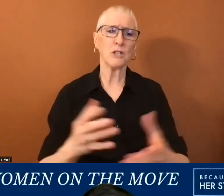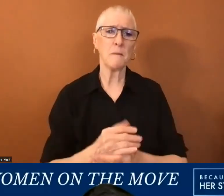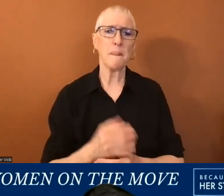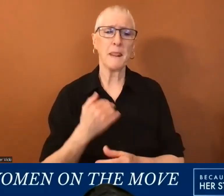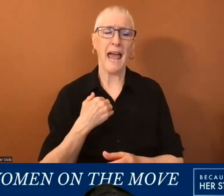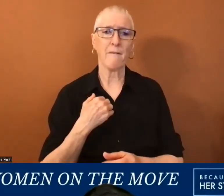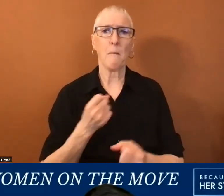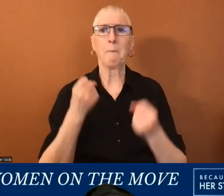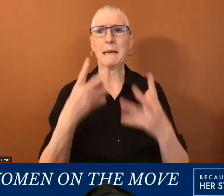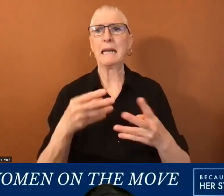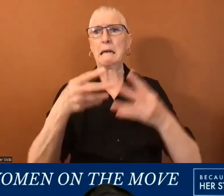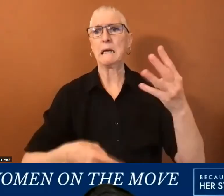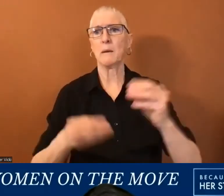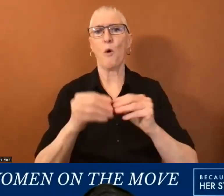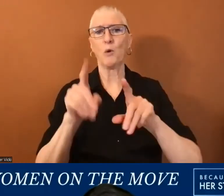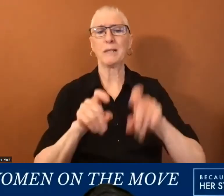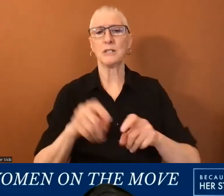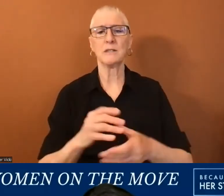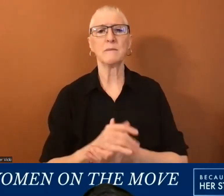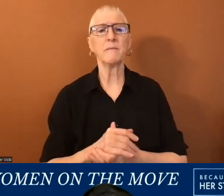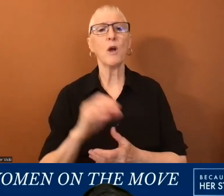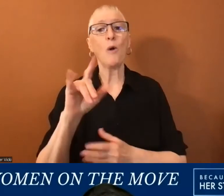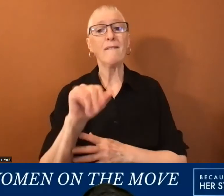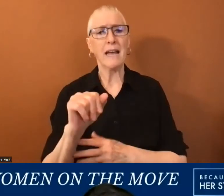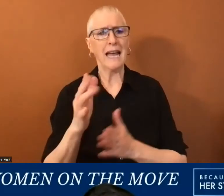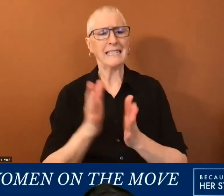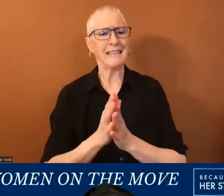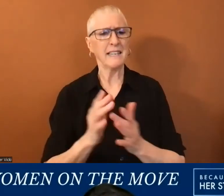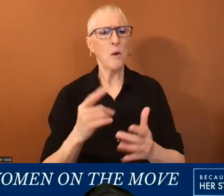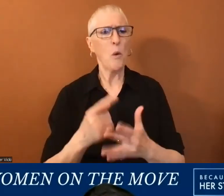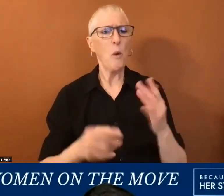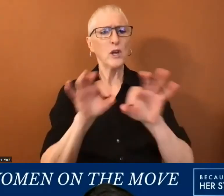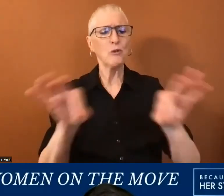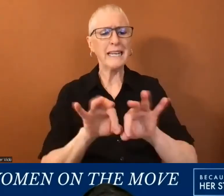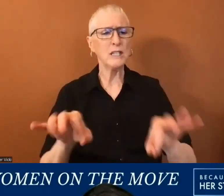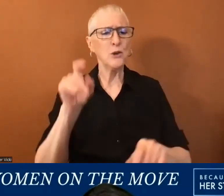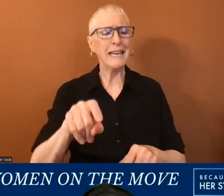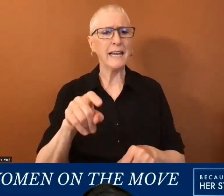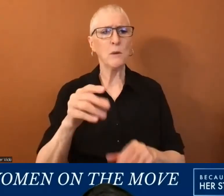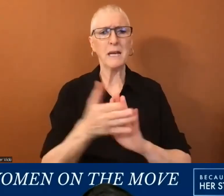a bunch more questions here. Olivia is asking "What degrees do you need to be a marine biologist?"